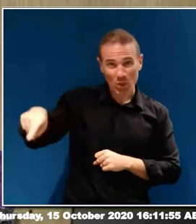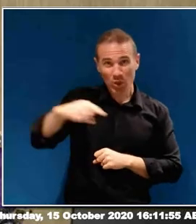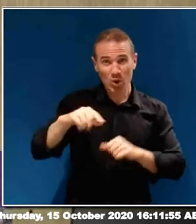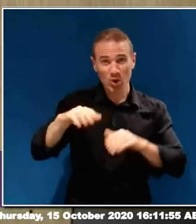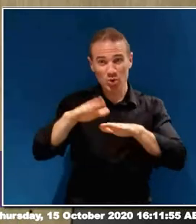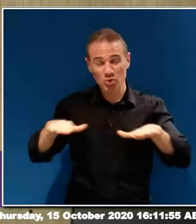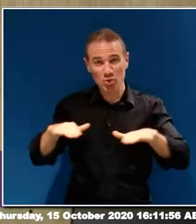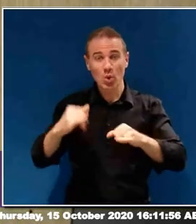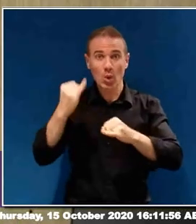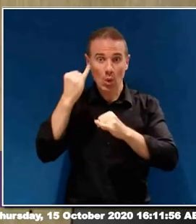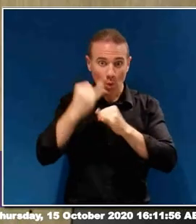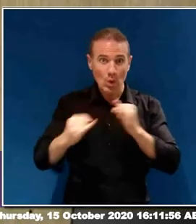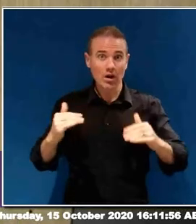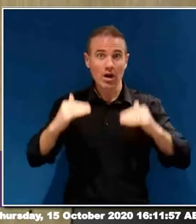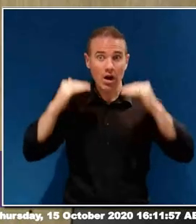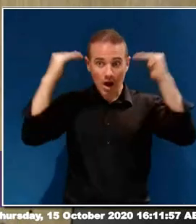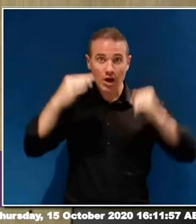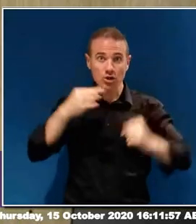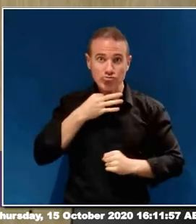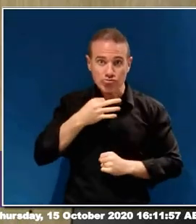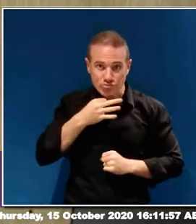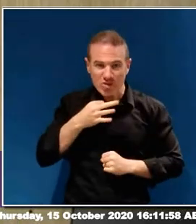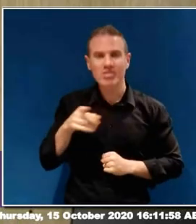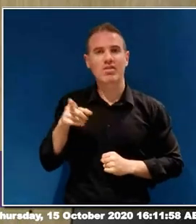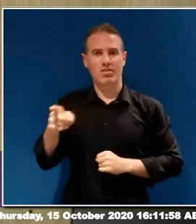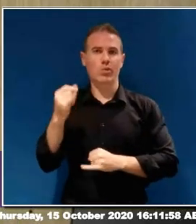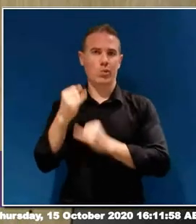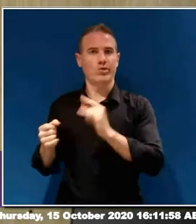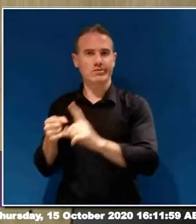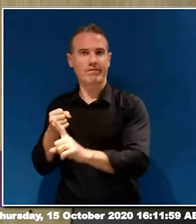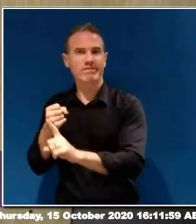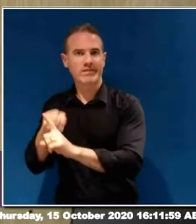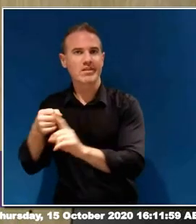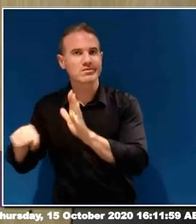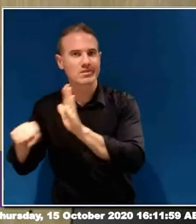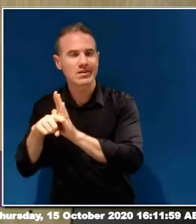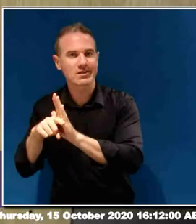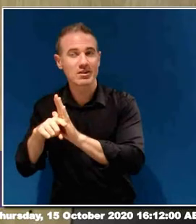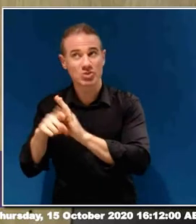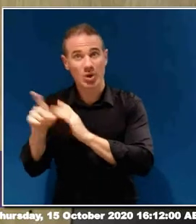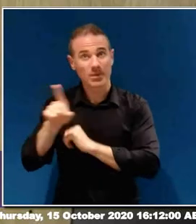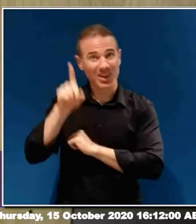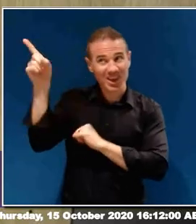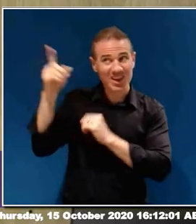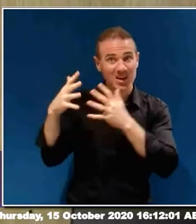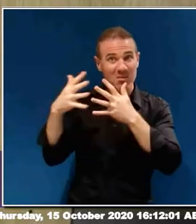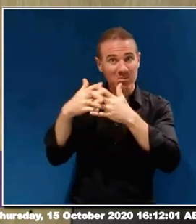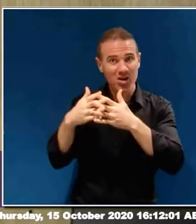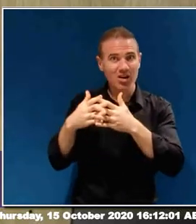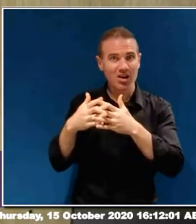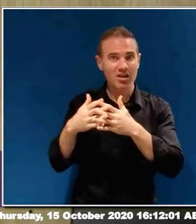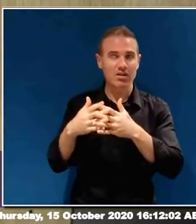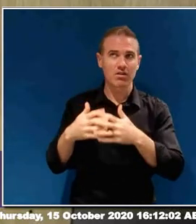So over in the US, thank goodness, in 2014, the Obama administration